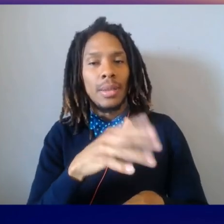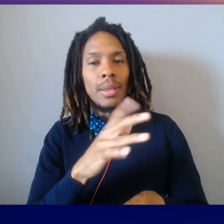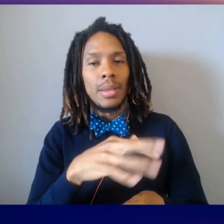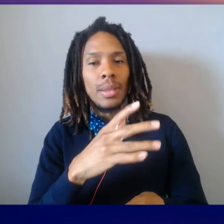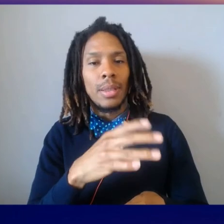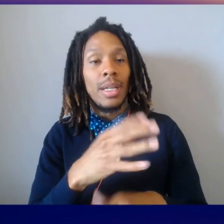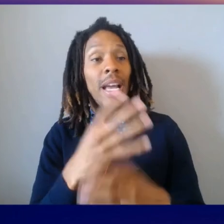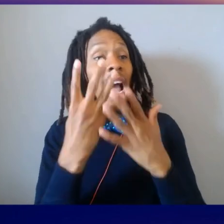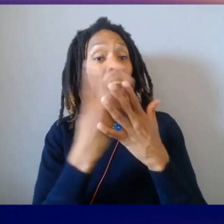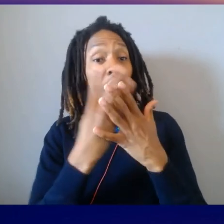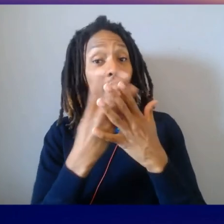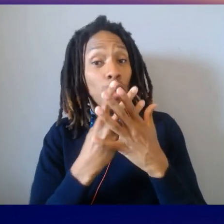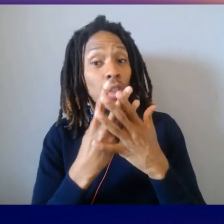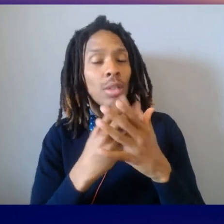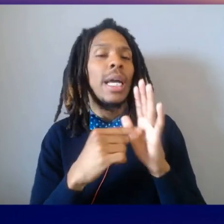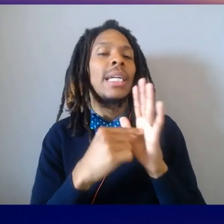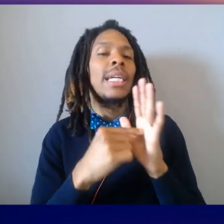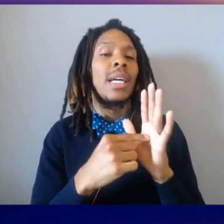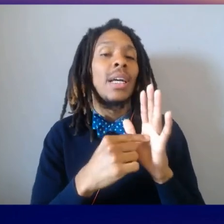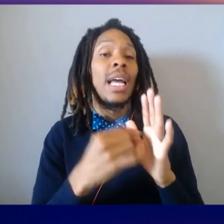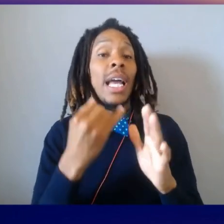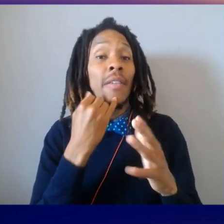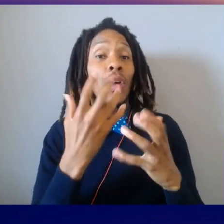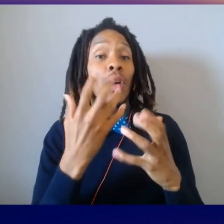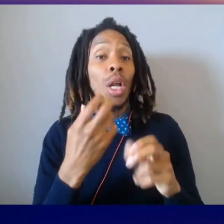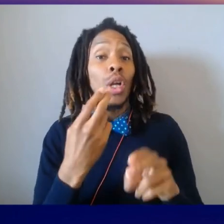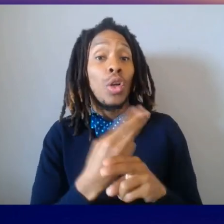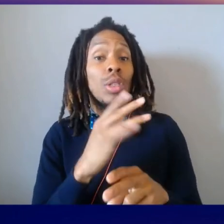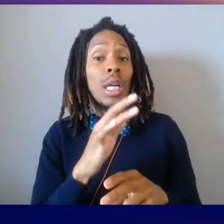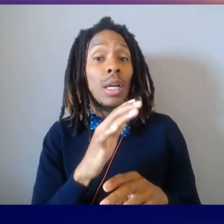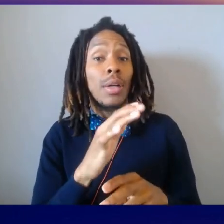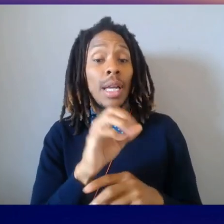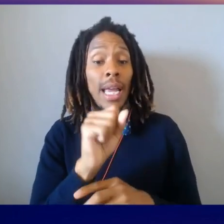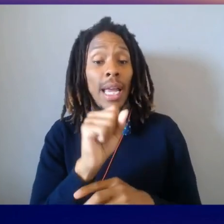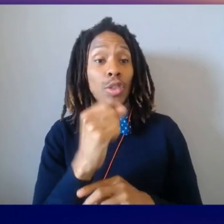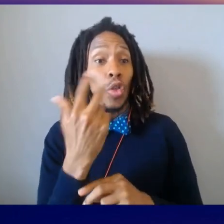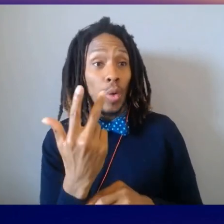So, for example, if you want to use S3 data events,